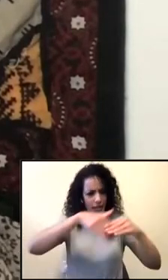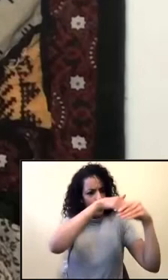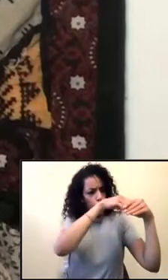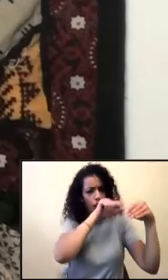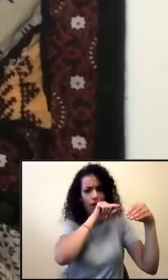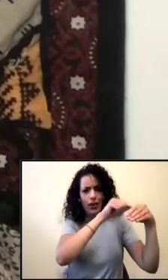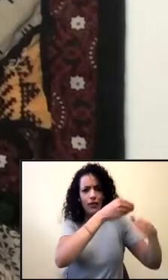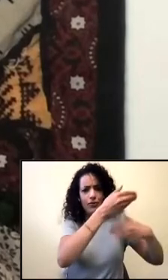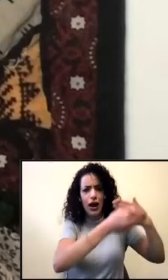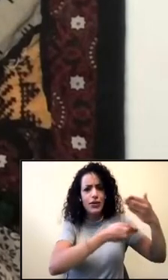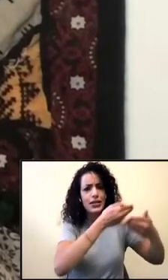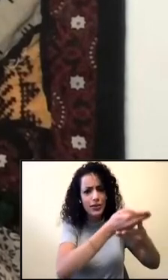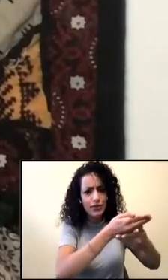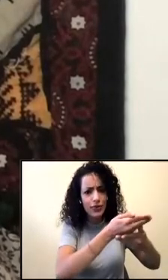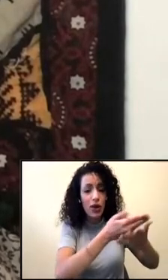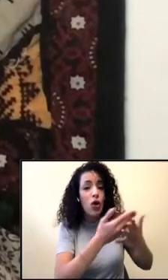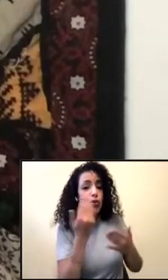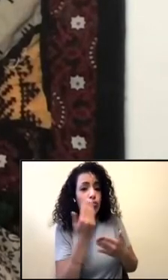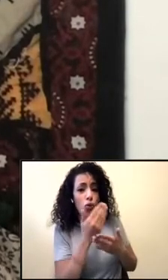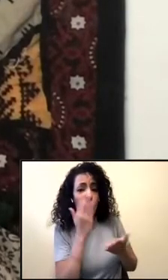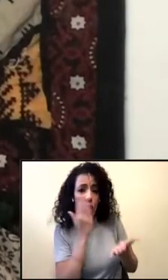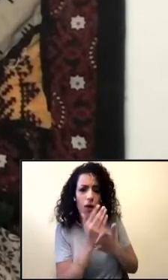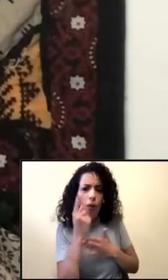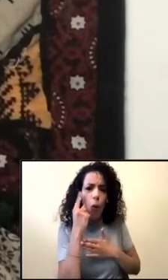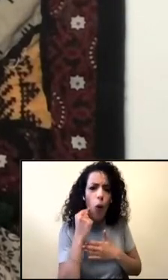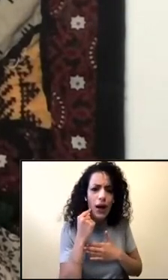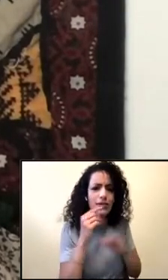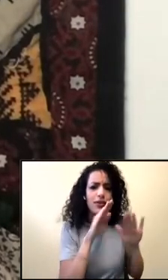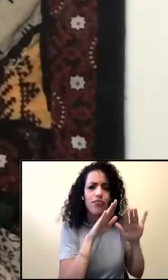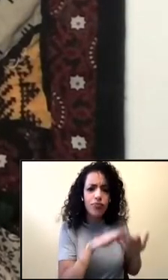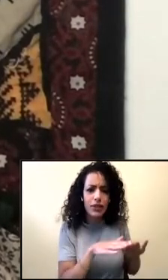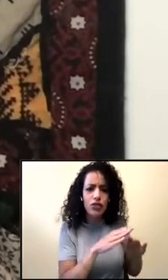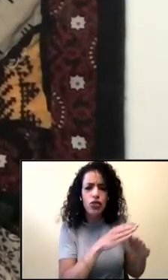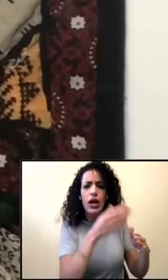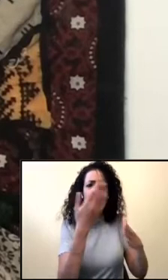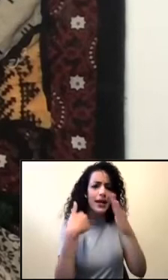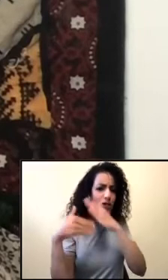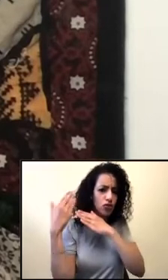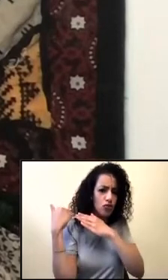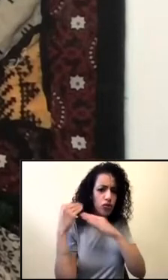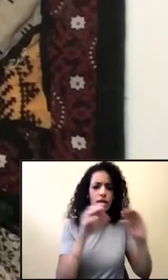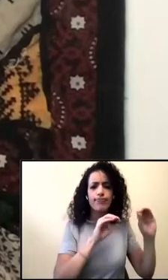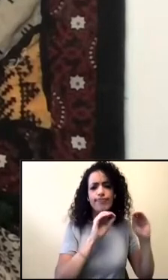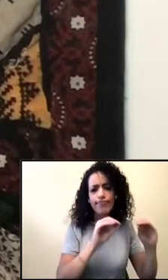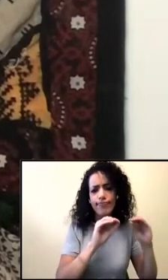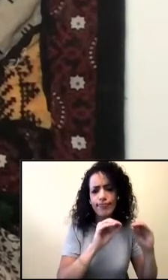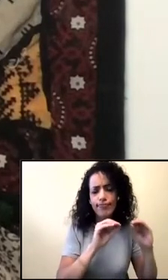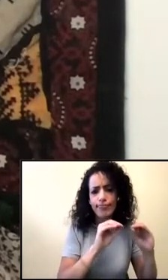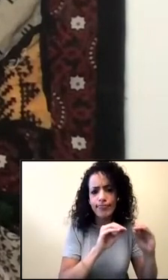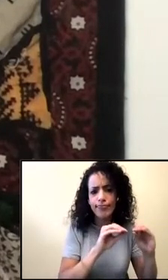it's a very white British history. And then the realization to think that there's that void,